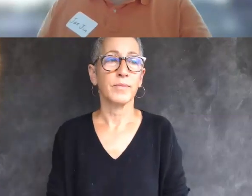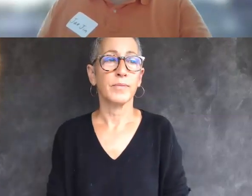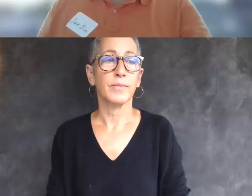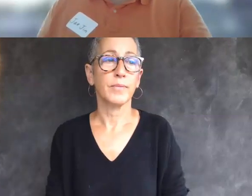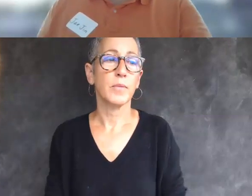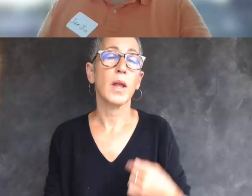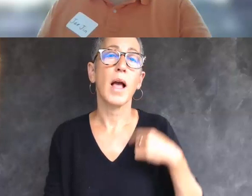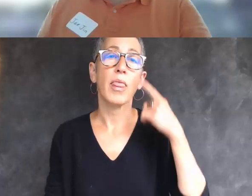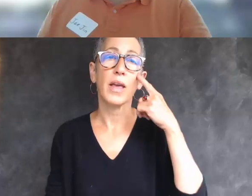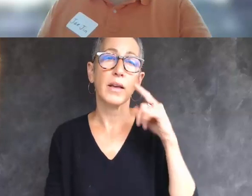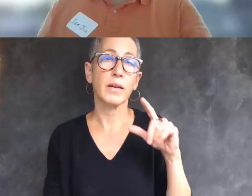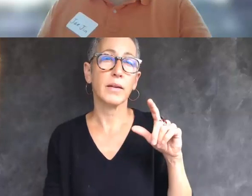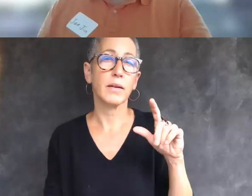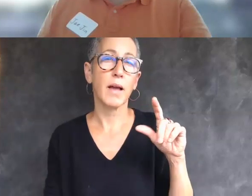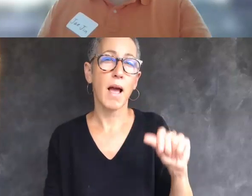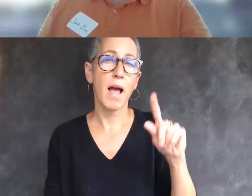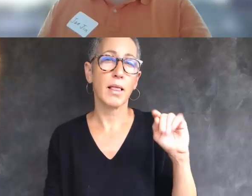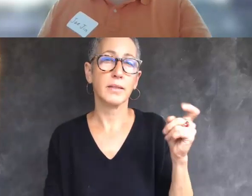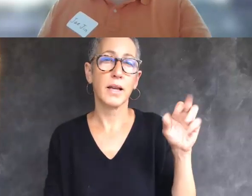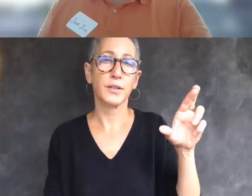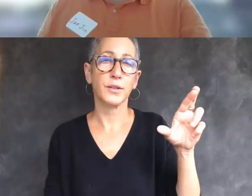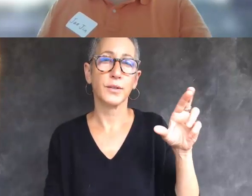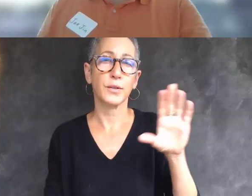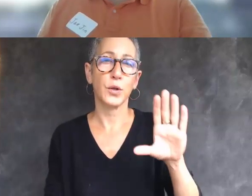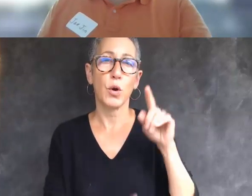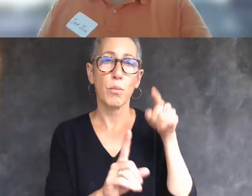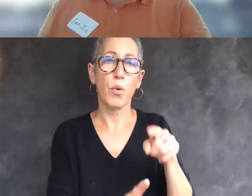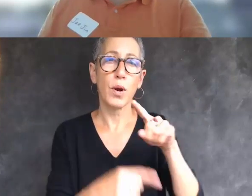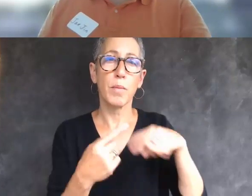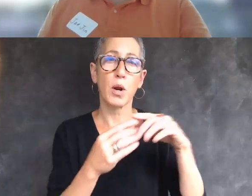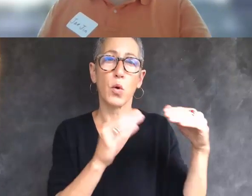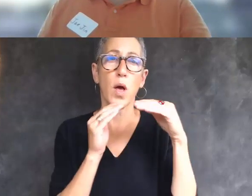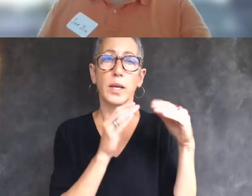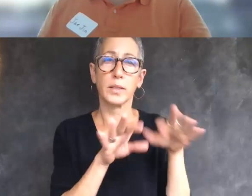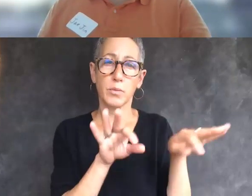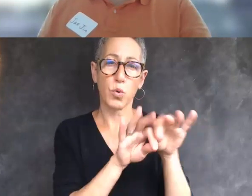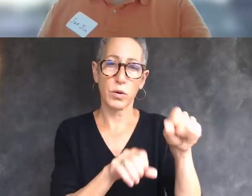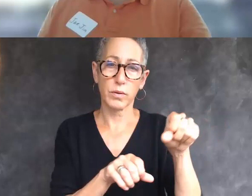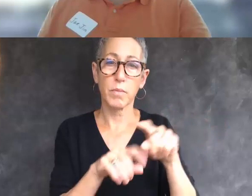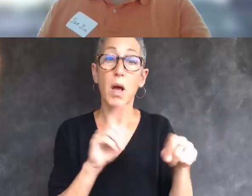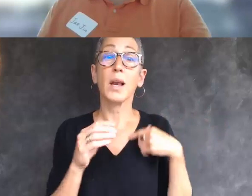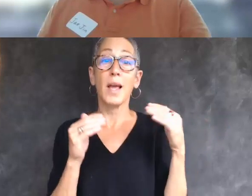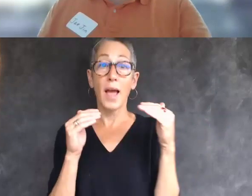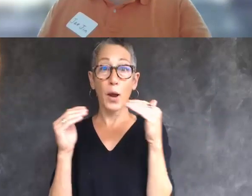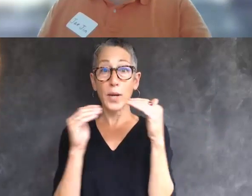Alexander, your point about equality is definitely well taken, though I also do think that when it comes to equity, it does require